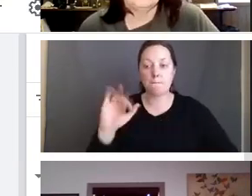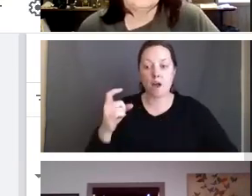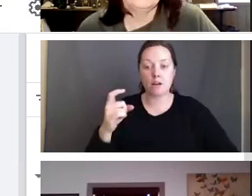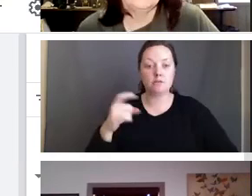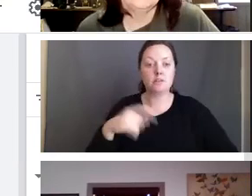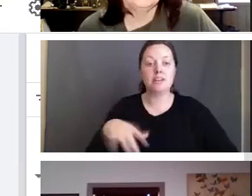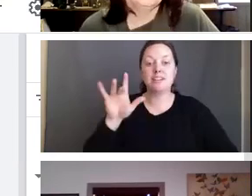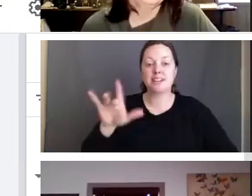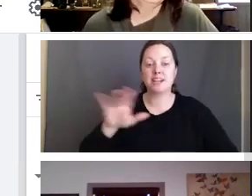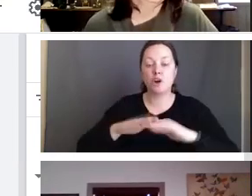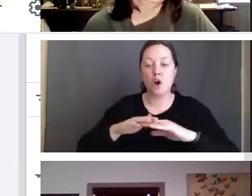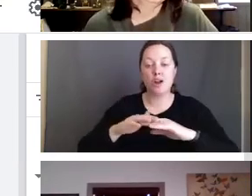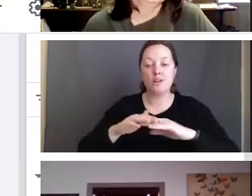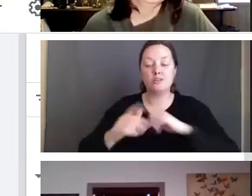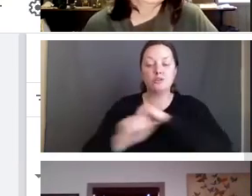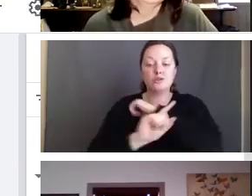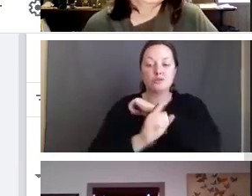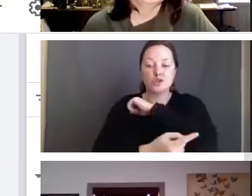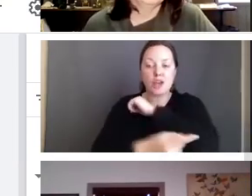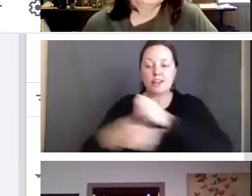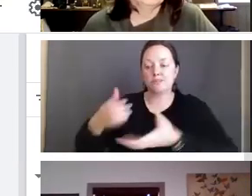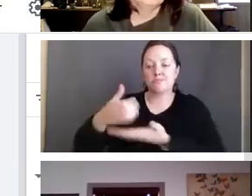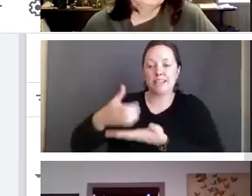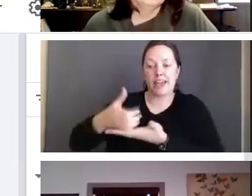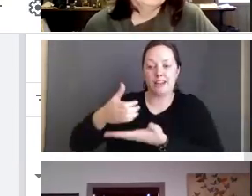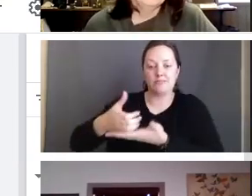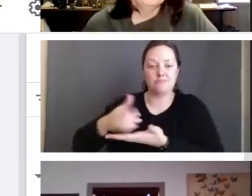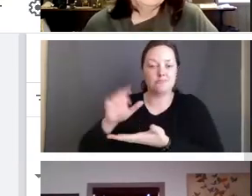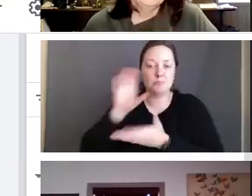and we can play around it together.